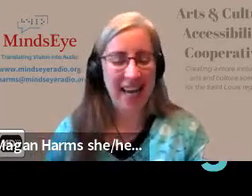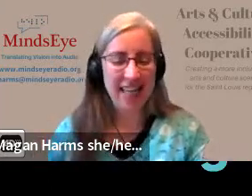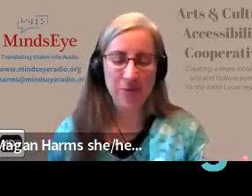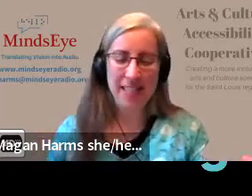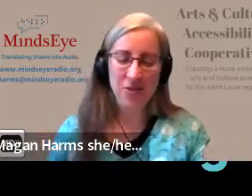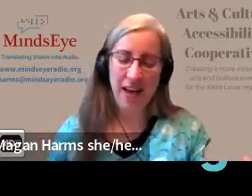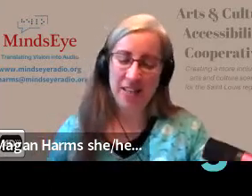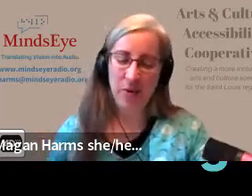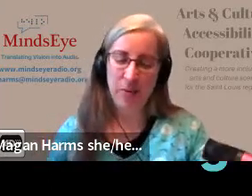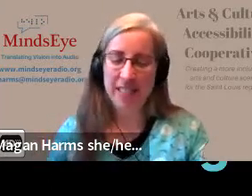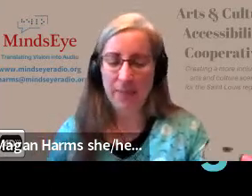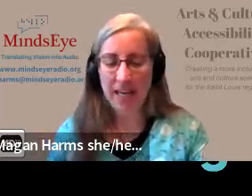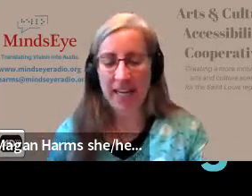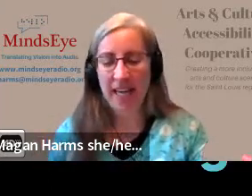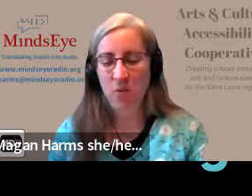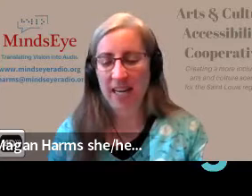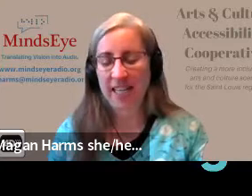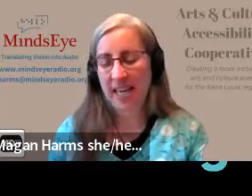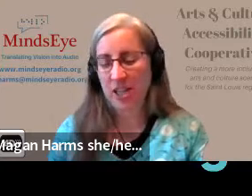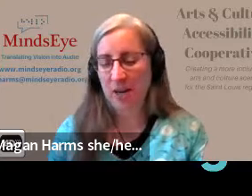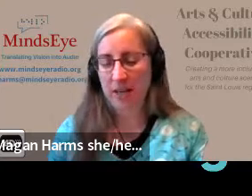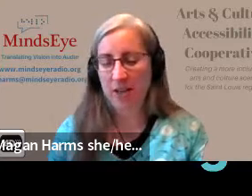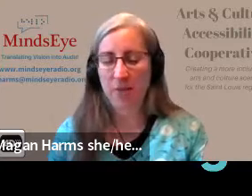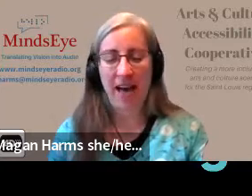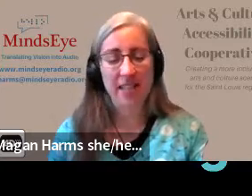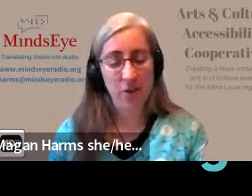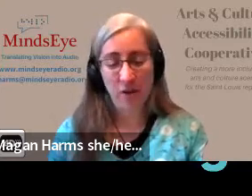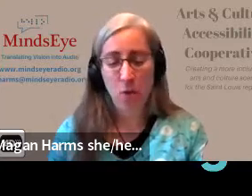Hazelwood central and participated in winning a state championship as a sophomore